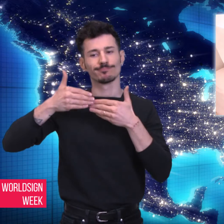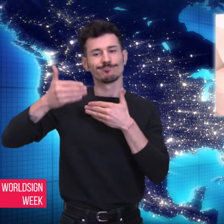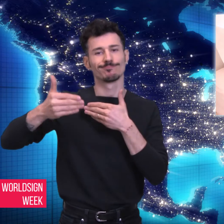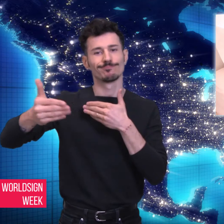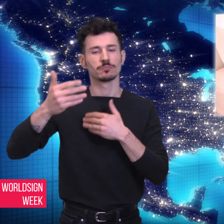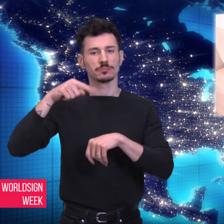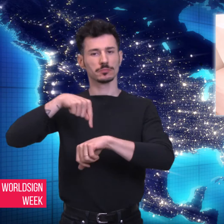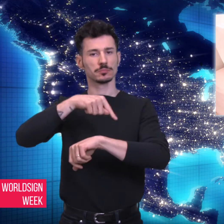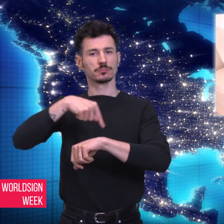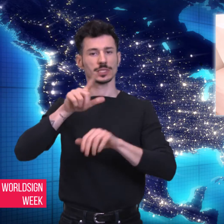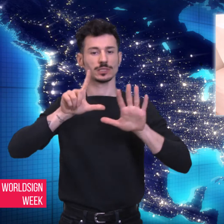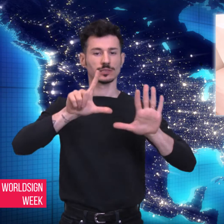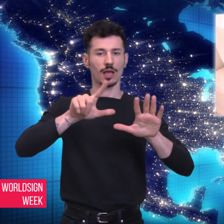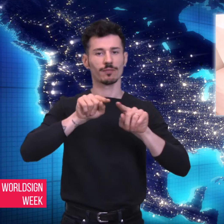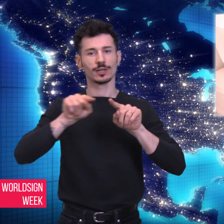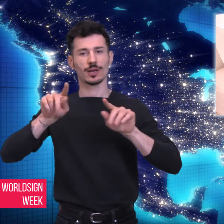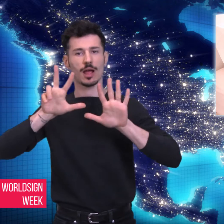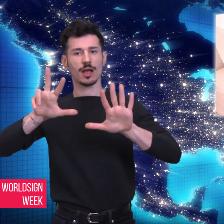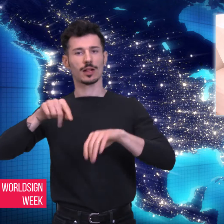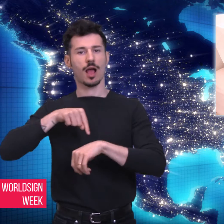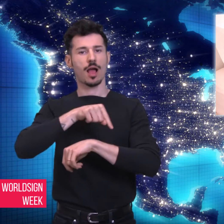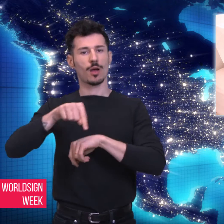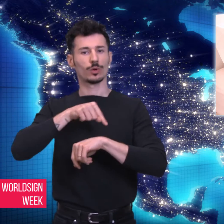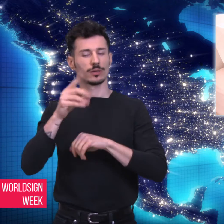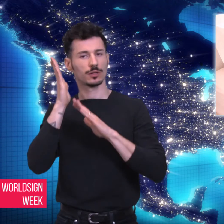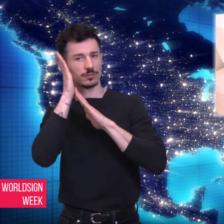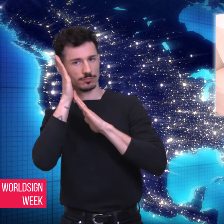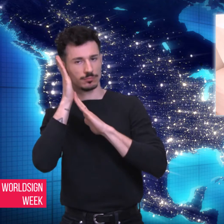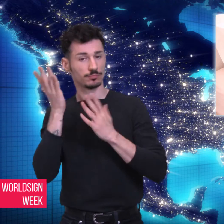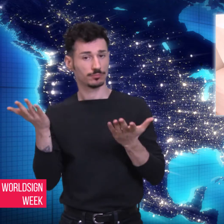about sleep that people believe. The researchers said